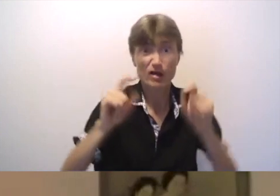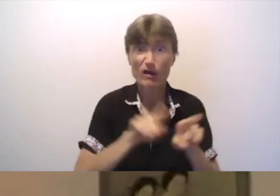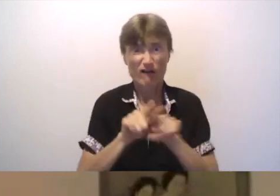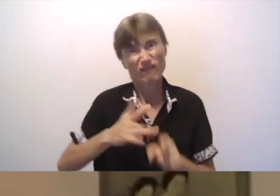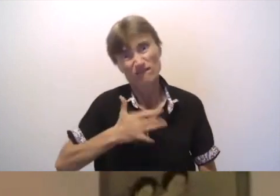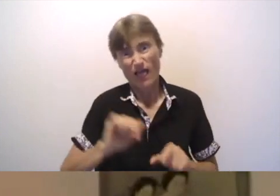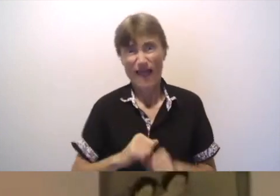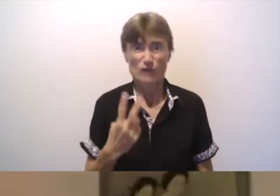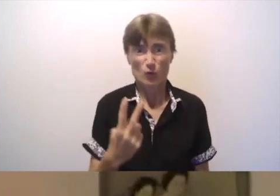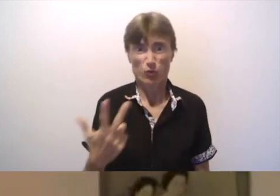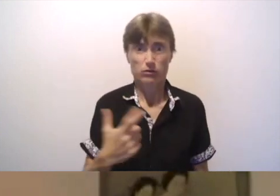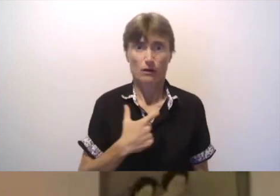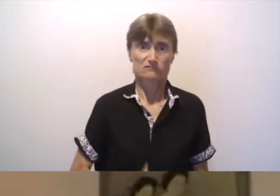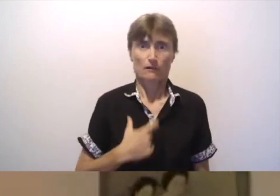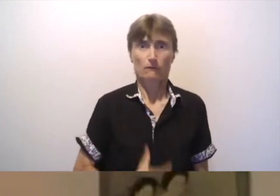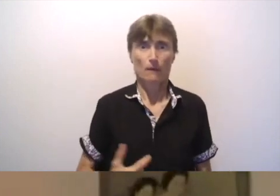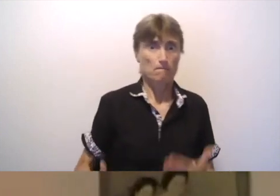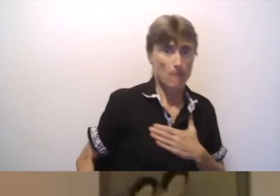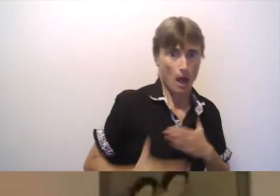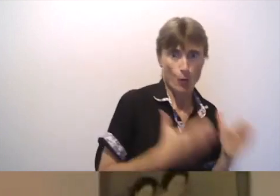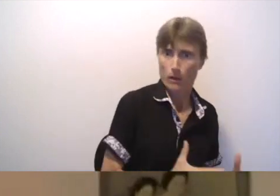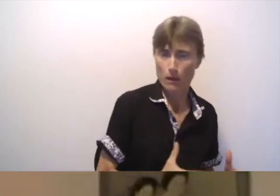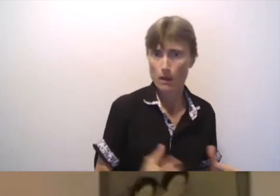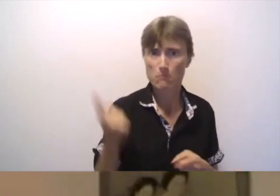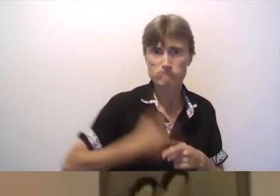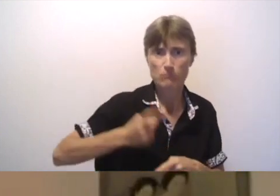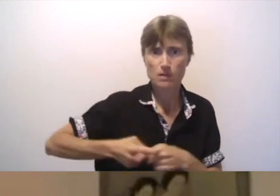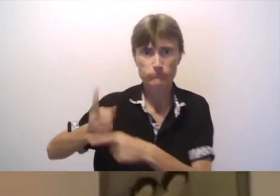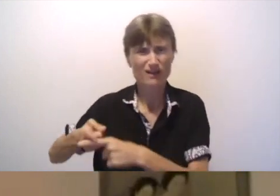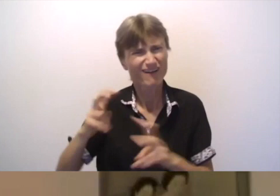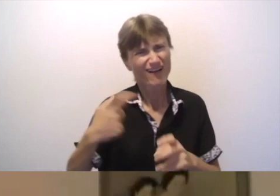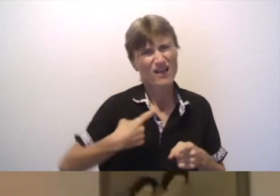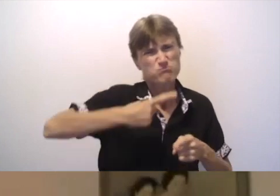the precarious as a new idea um is that um